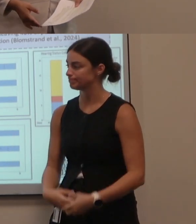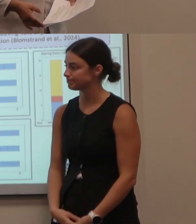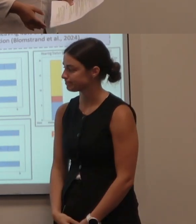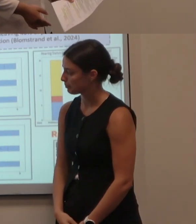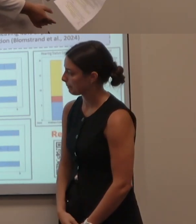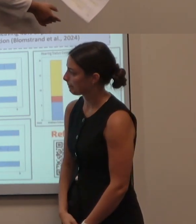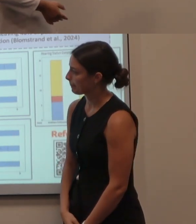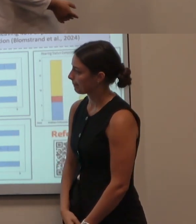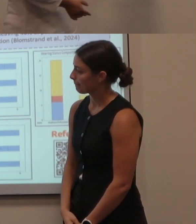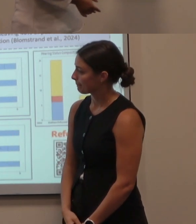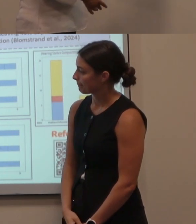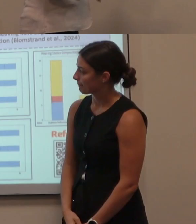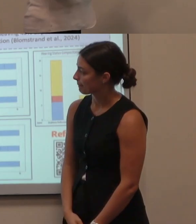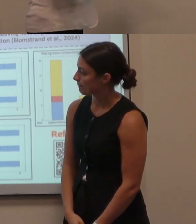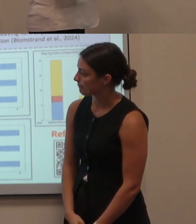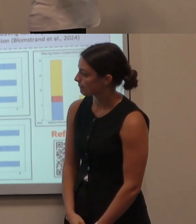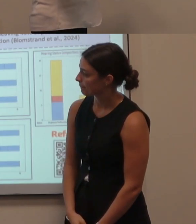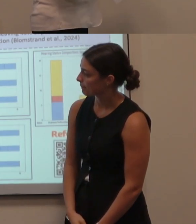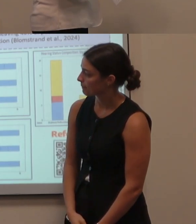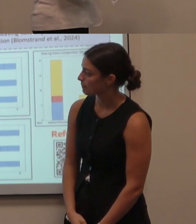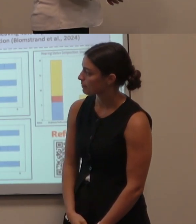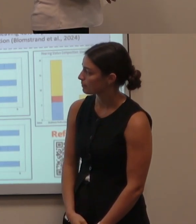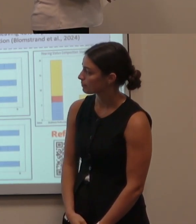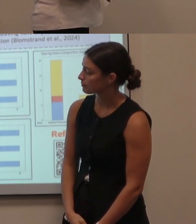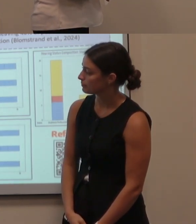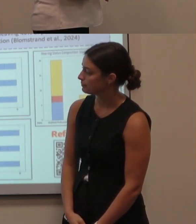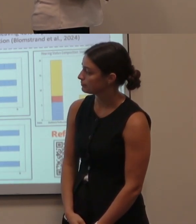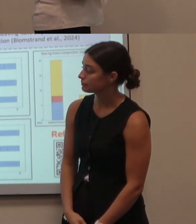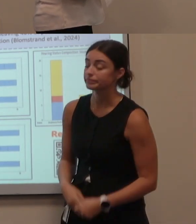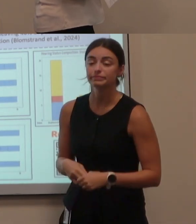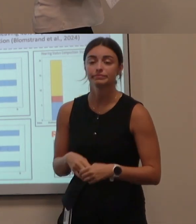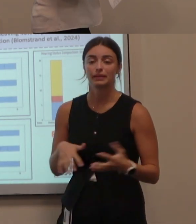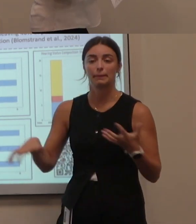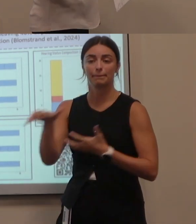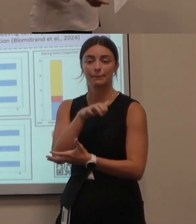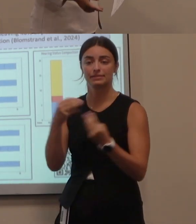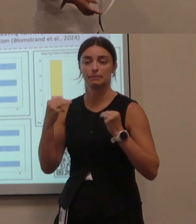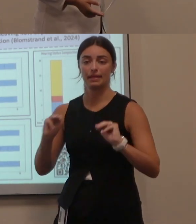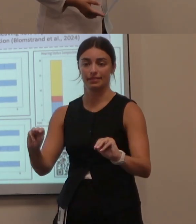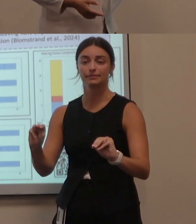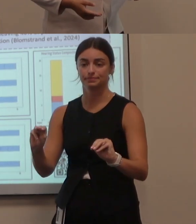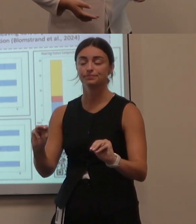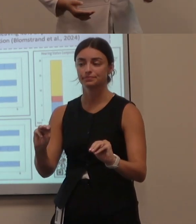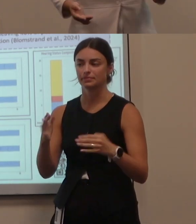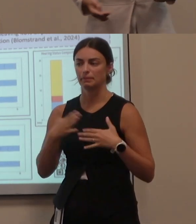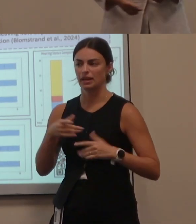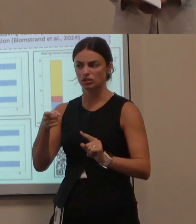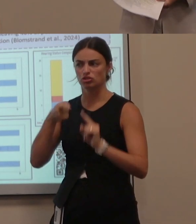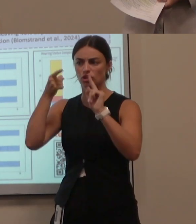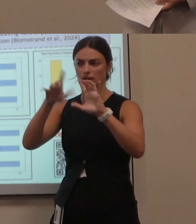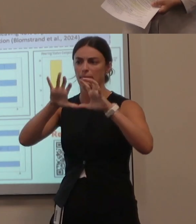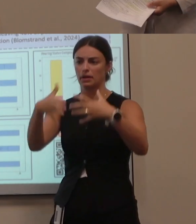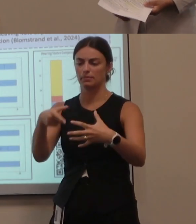And moving on to the mixed methods, my target population was healthcare professionals